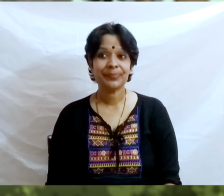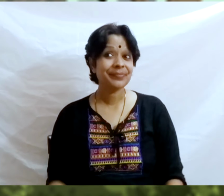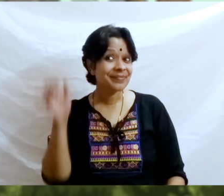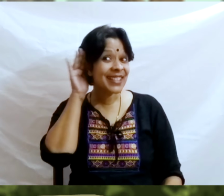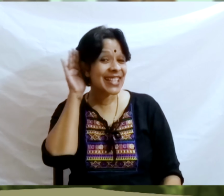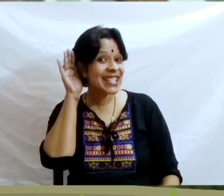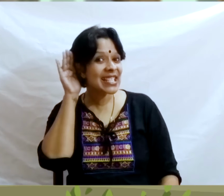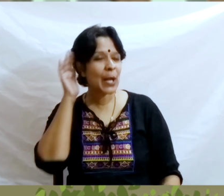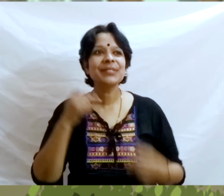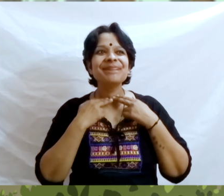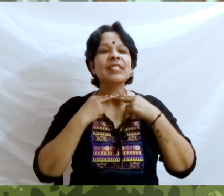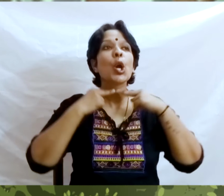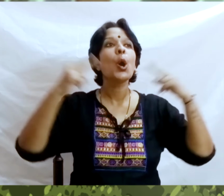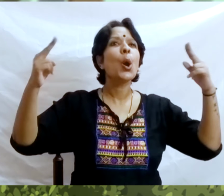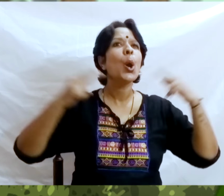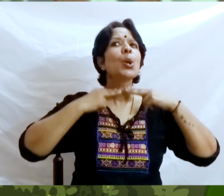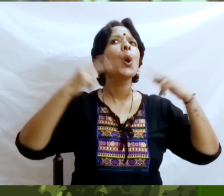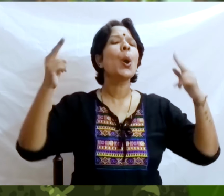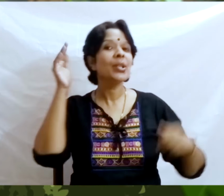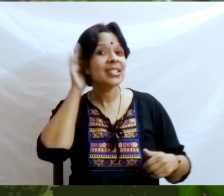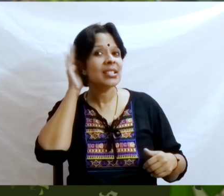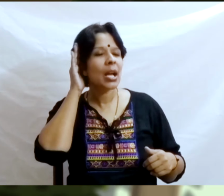The powerful crow of the rooster was heard across the forest